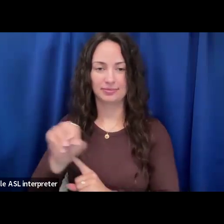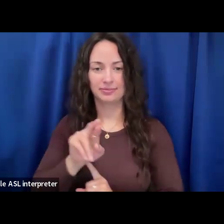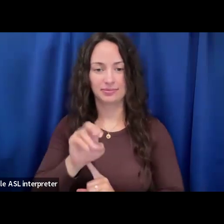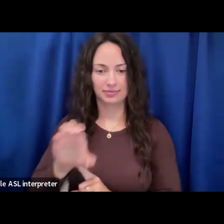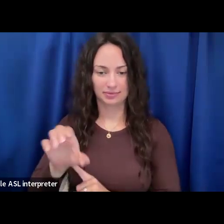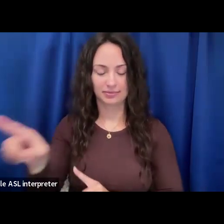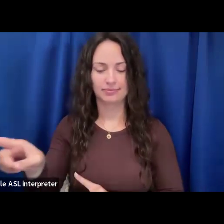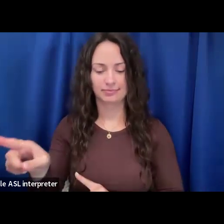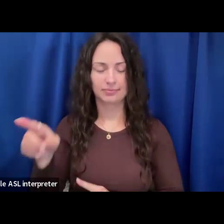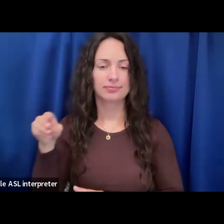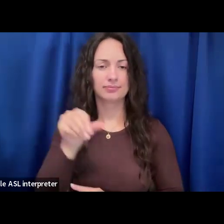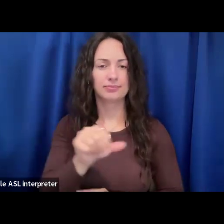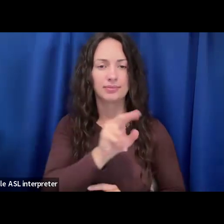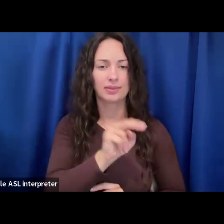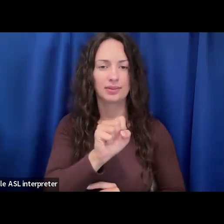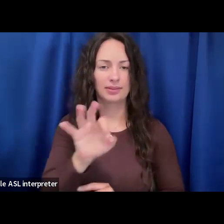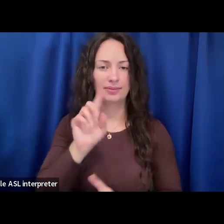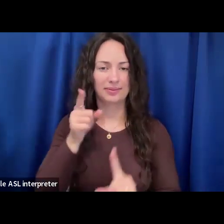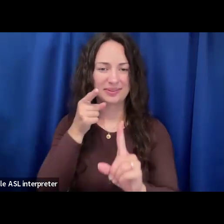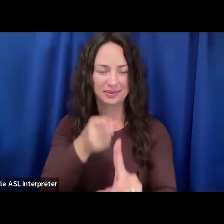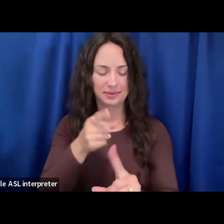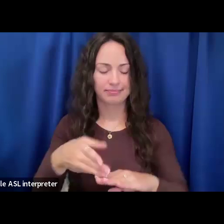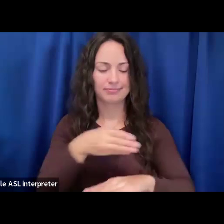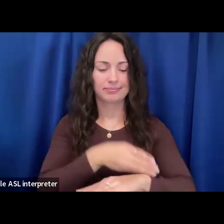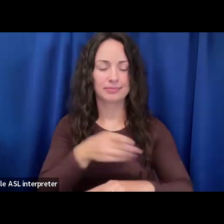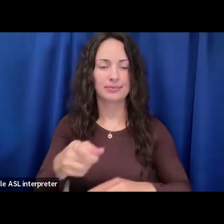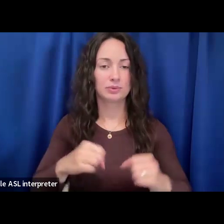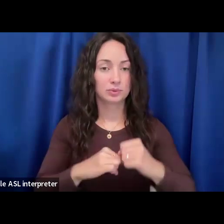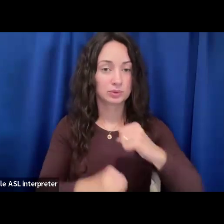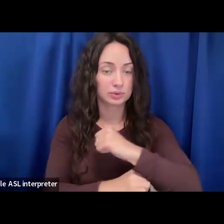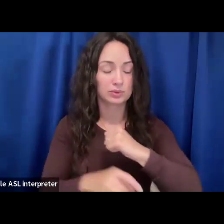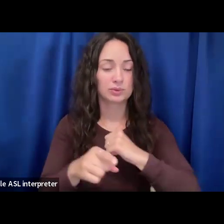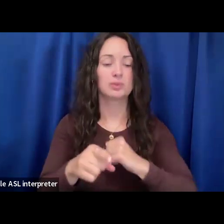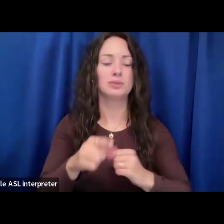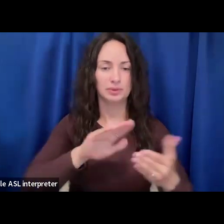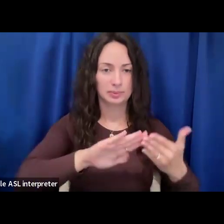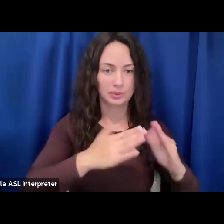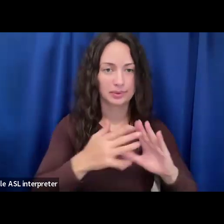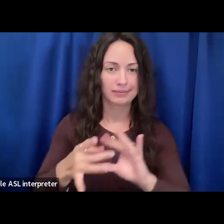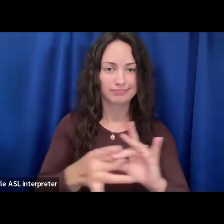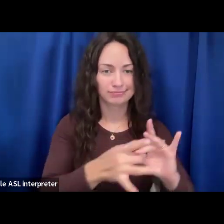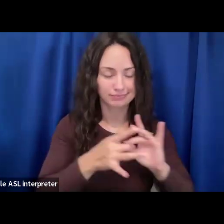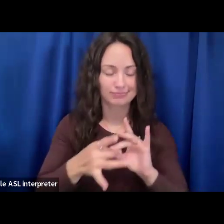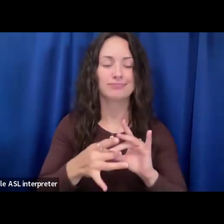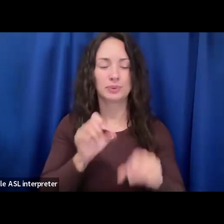to create a structure for community, coordinate work, and synthesize findings across the S-STEM